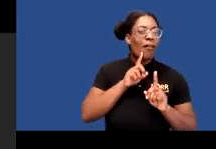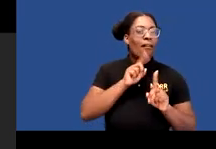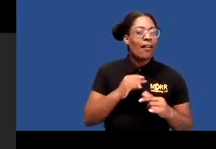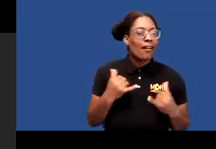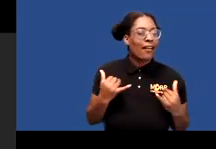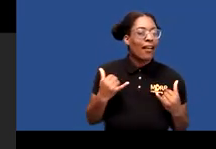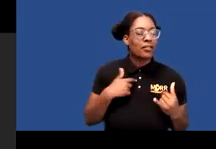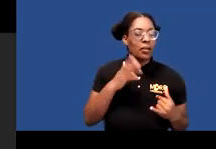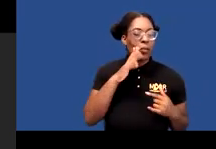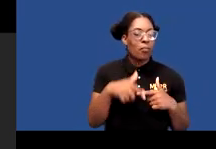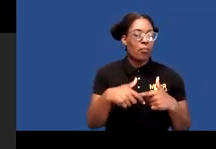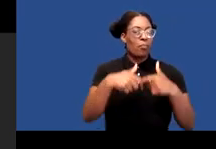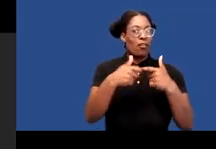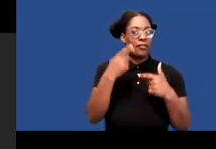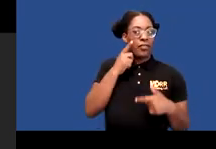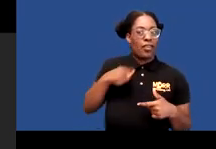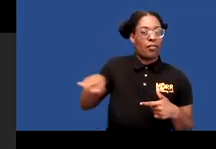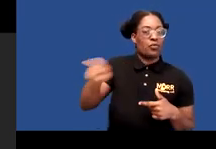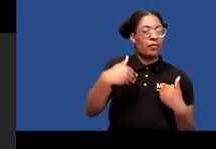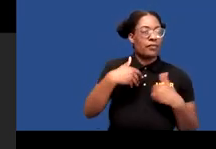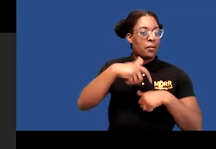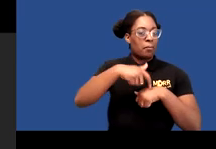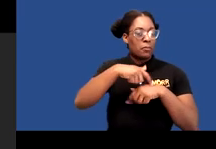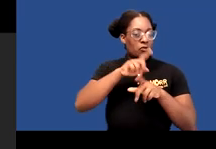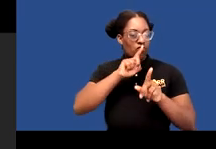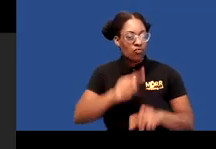Let me pause a moment then.